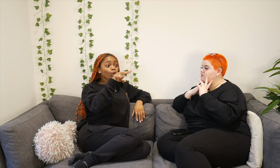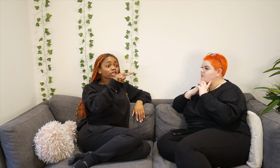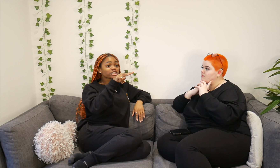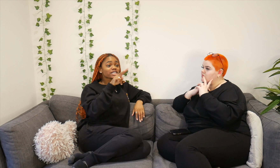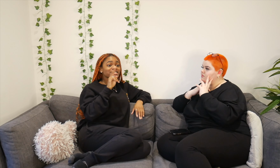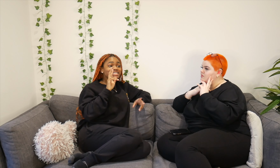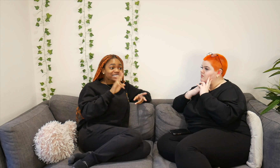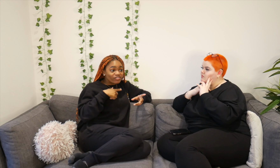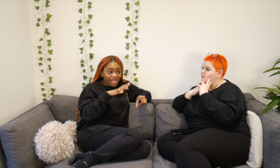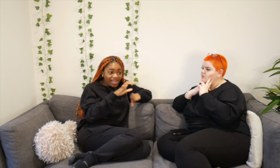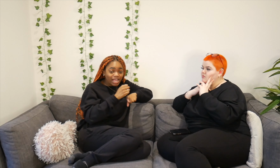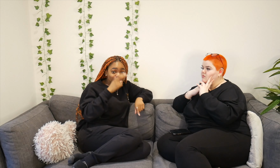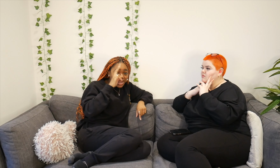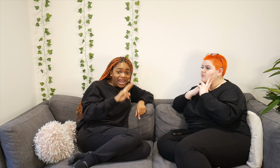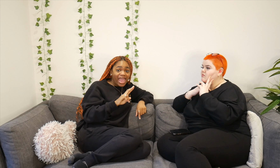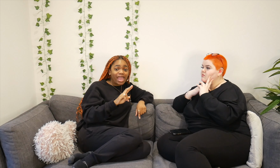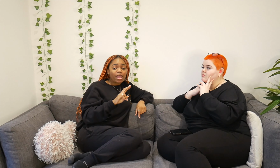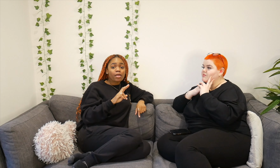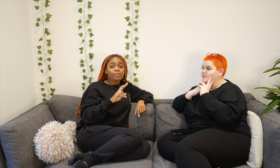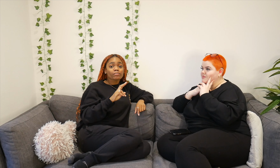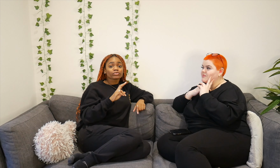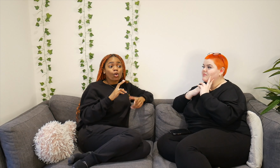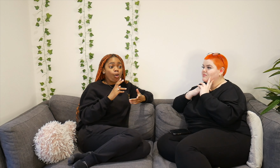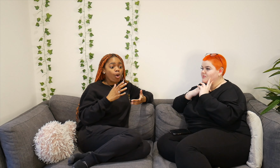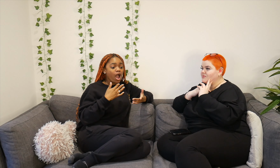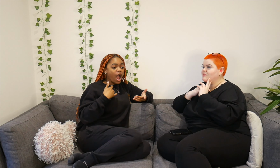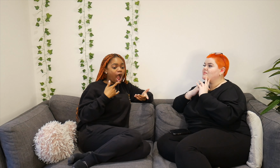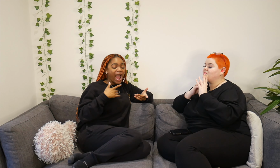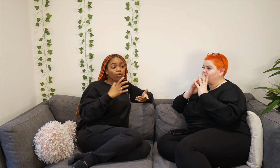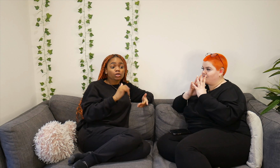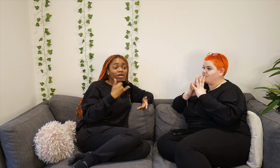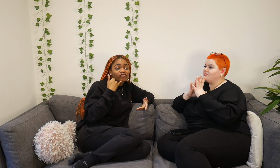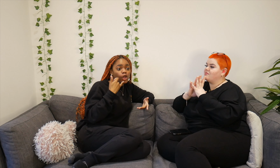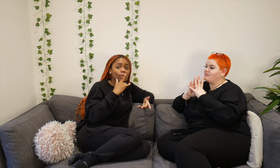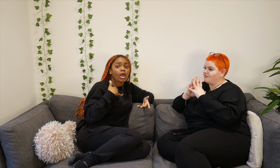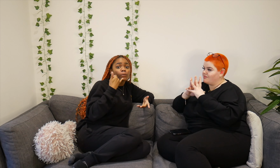‘oh, I was making sure I was watching so that I could catch my name’ or ‘I was on my phone